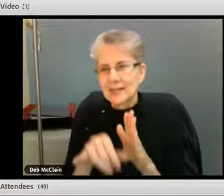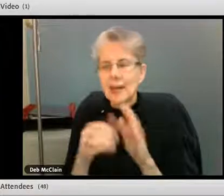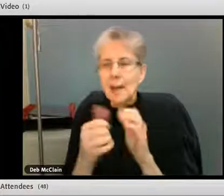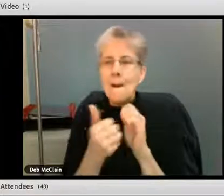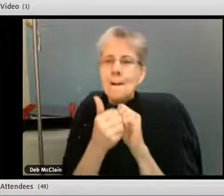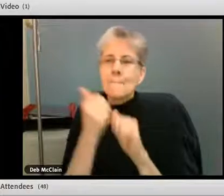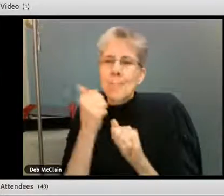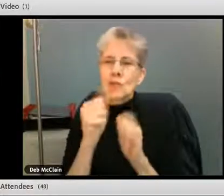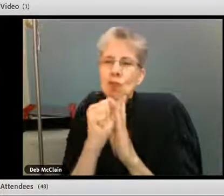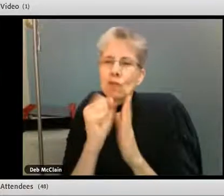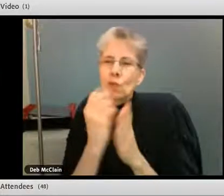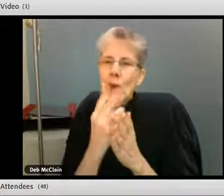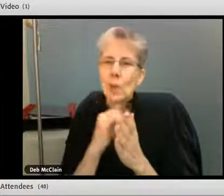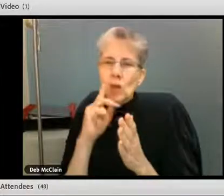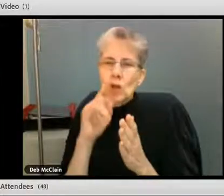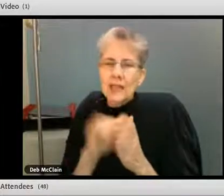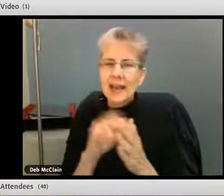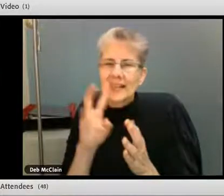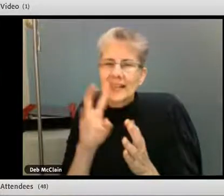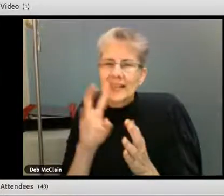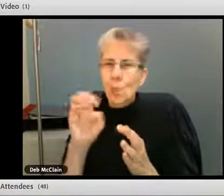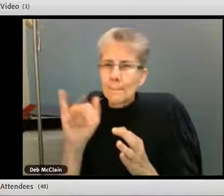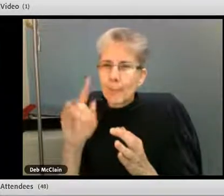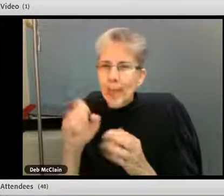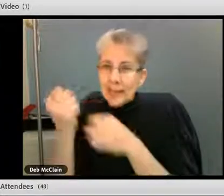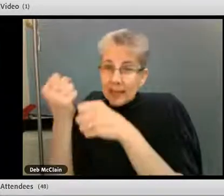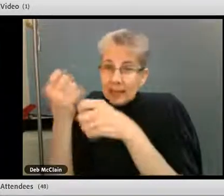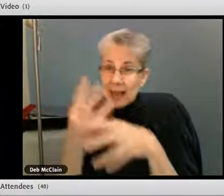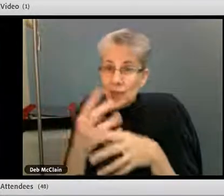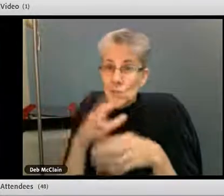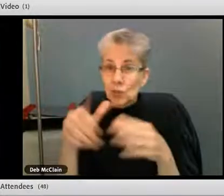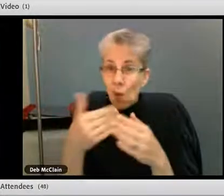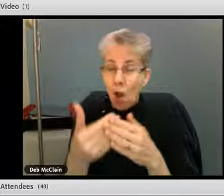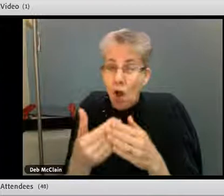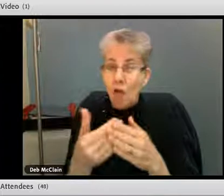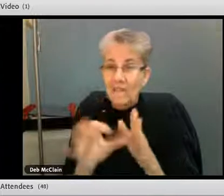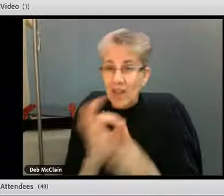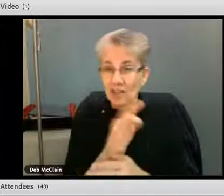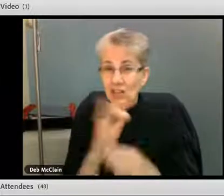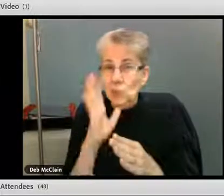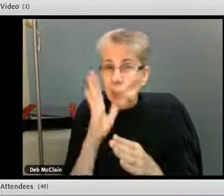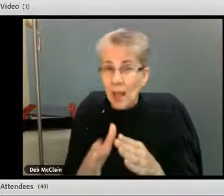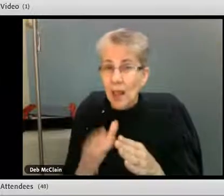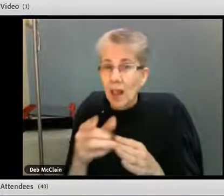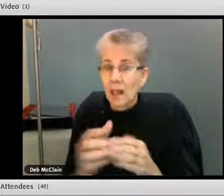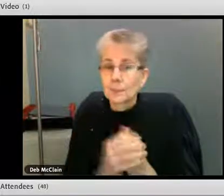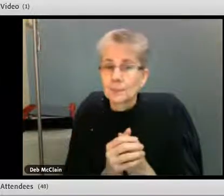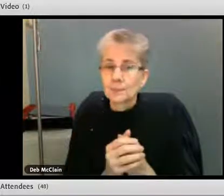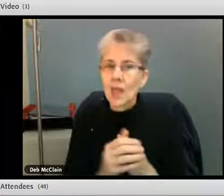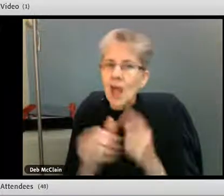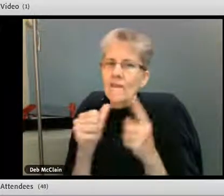and the downloads will do all of these functionality. The first is the healing brush. The healing brush is your best friend.